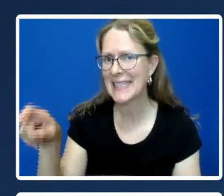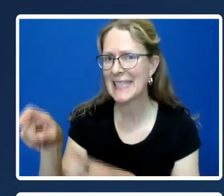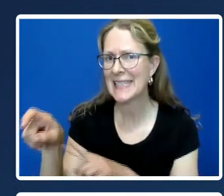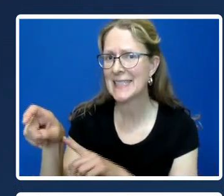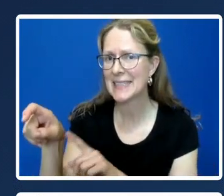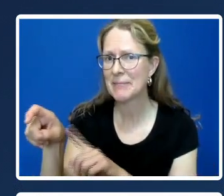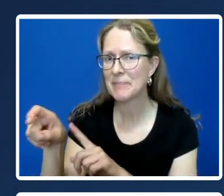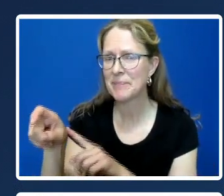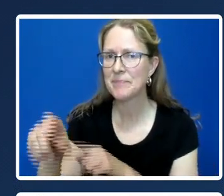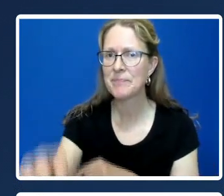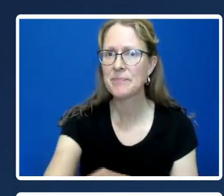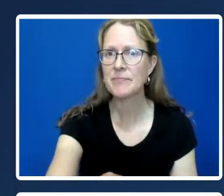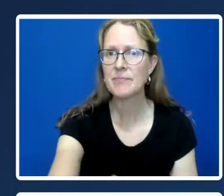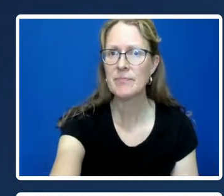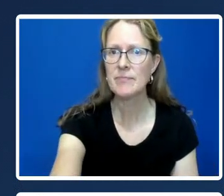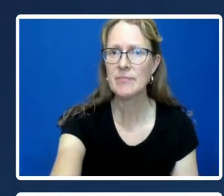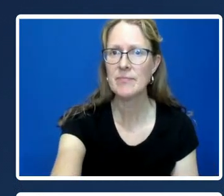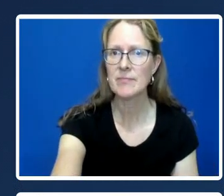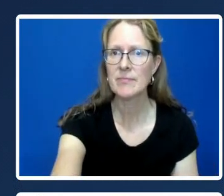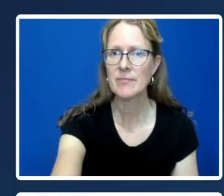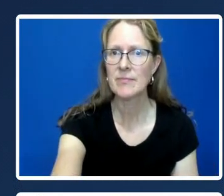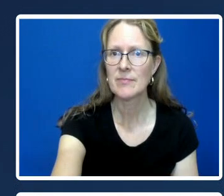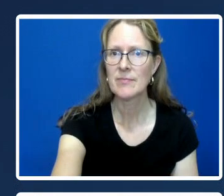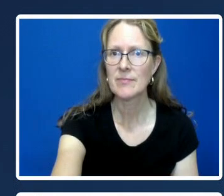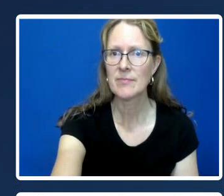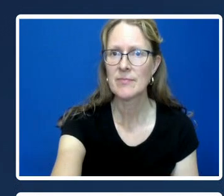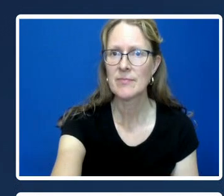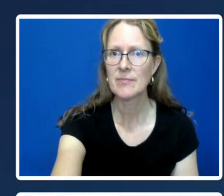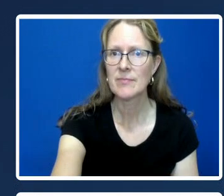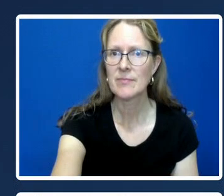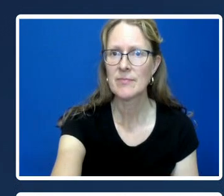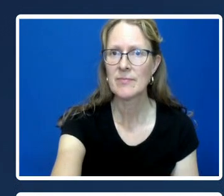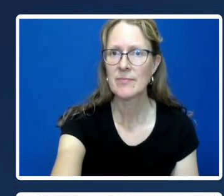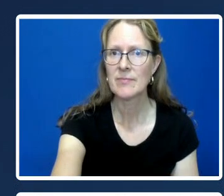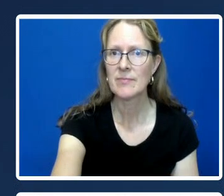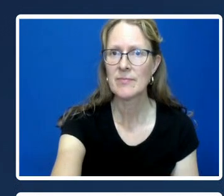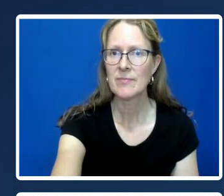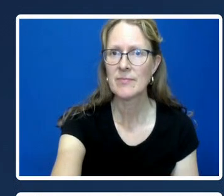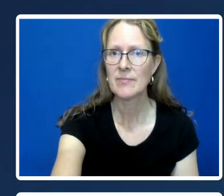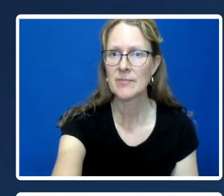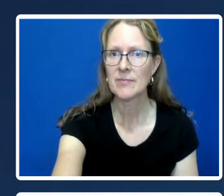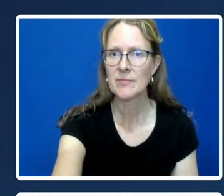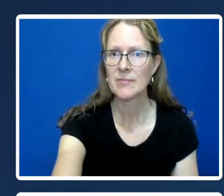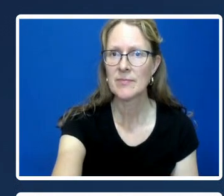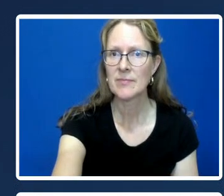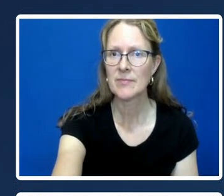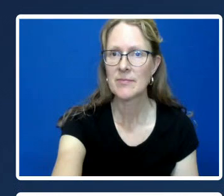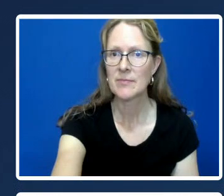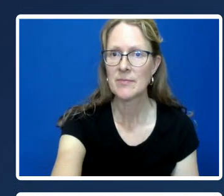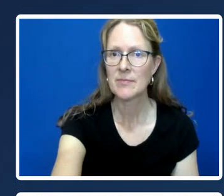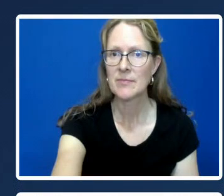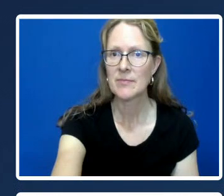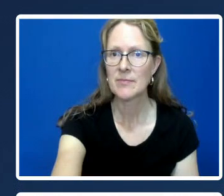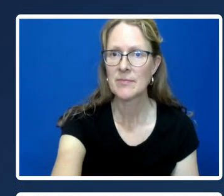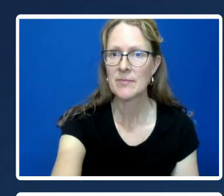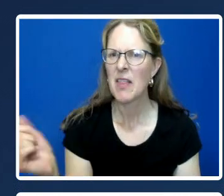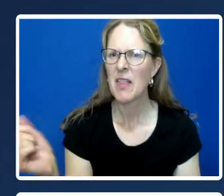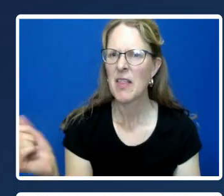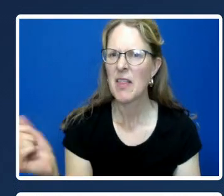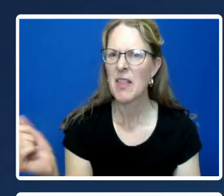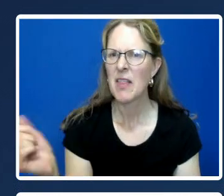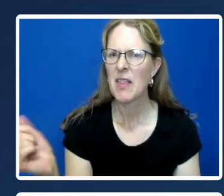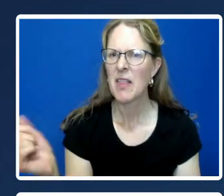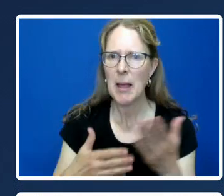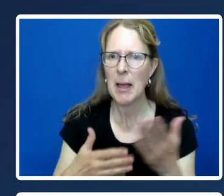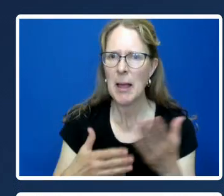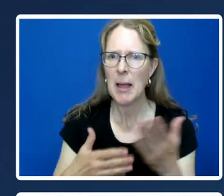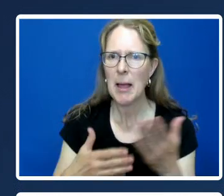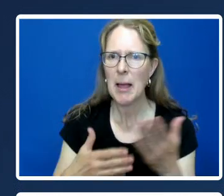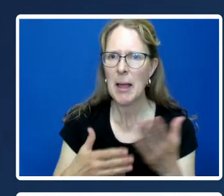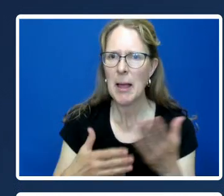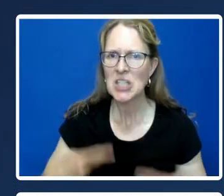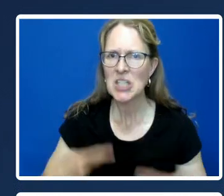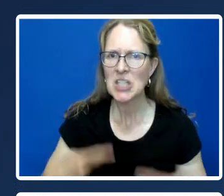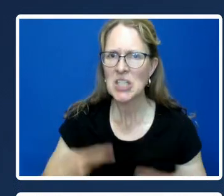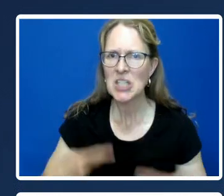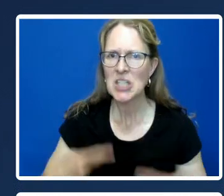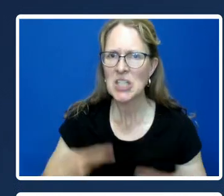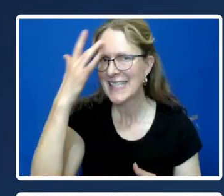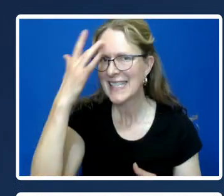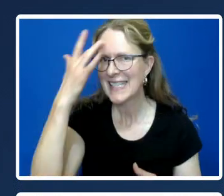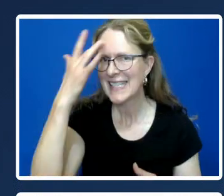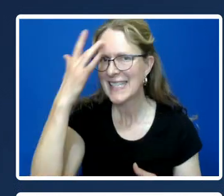them experiencing some type of physical and/or intellectual disability. Next slide, please.